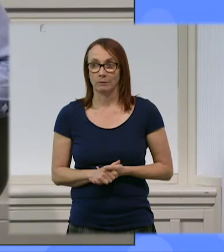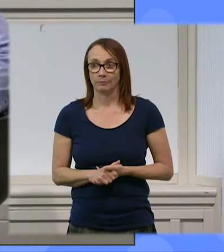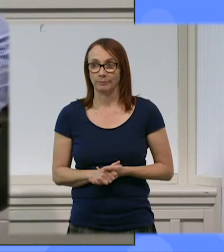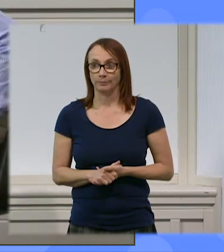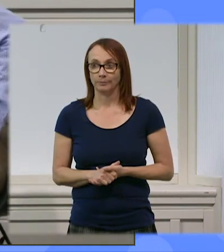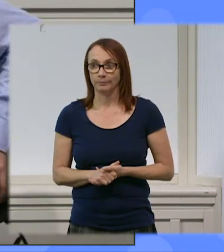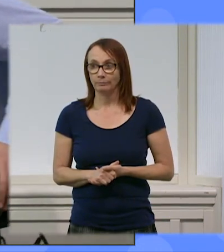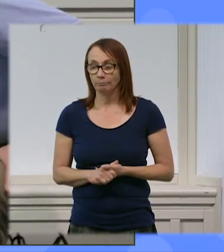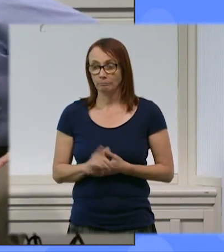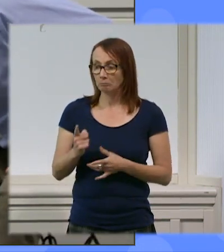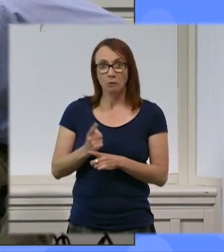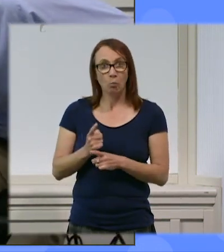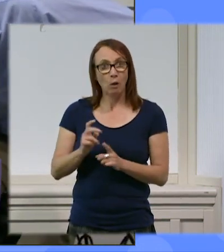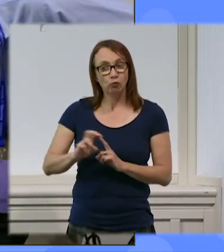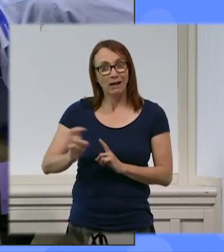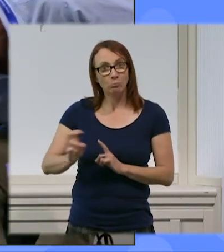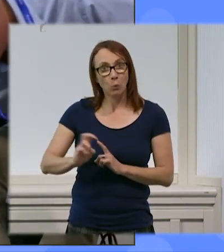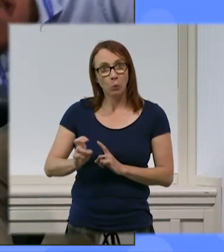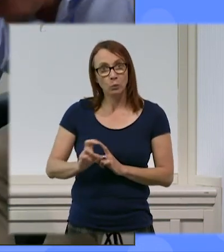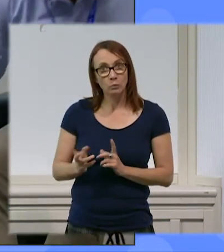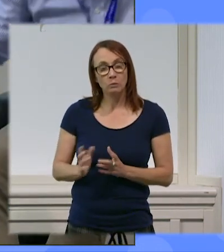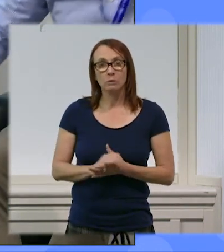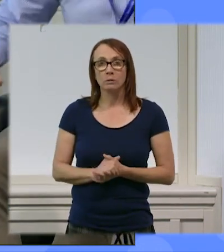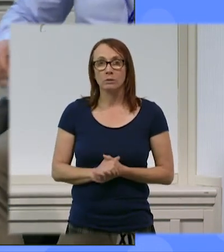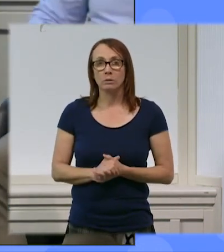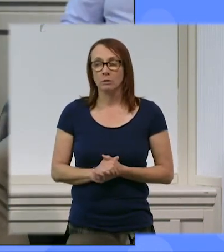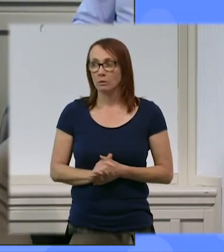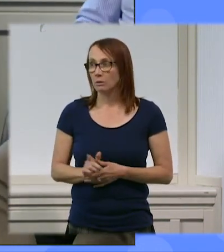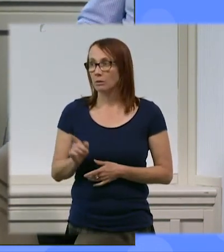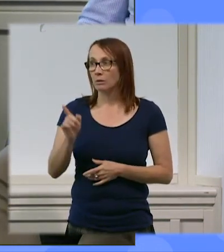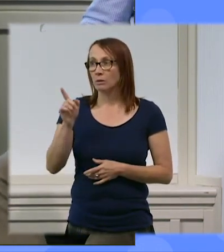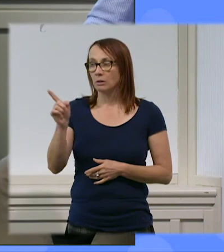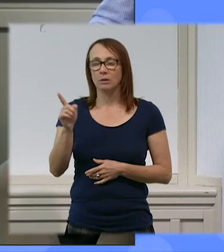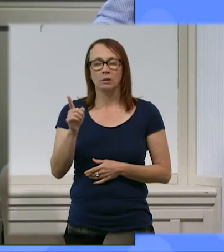transport yeah so I think the question has to be going beyond car ownership